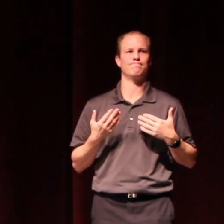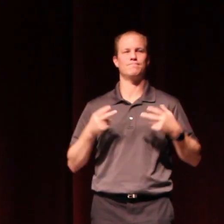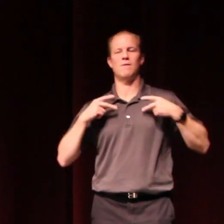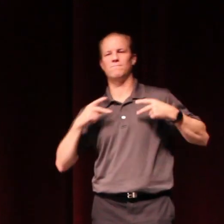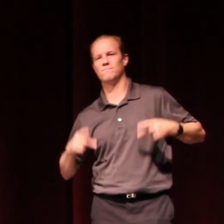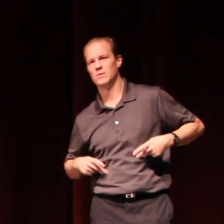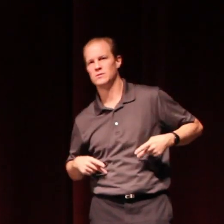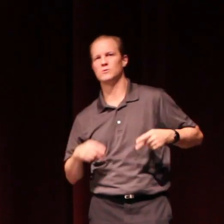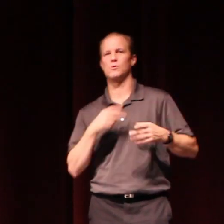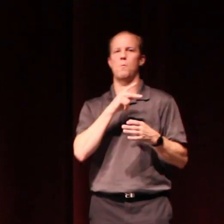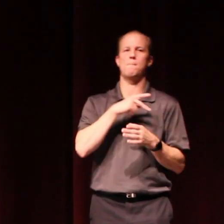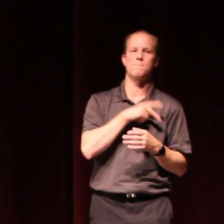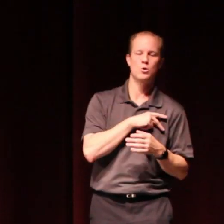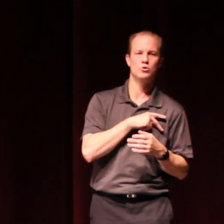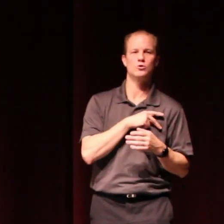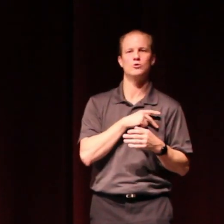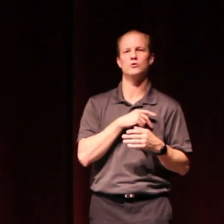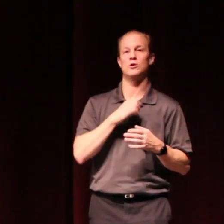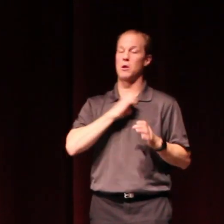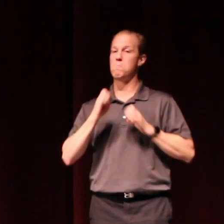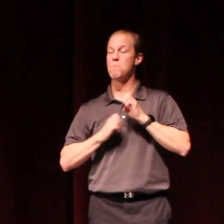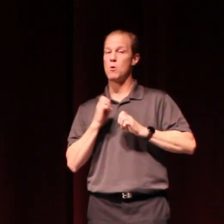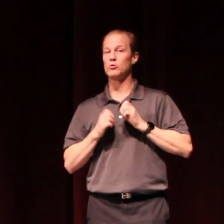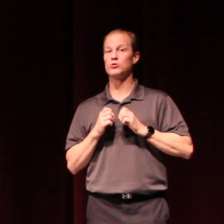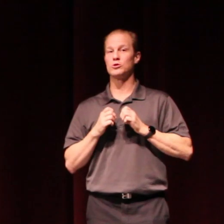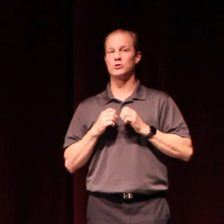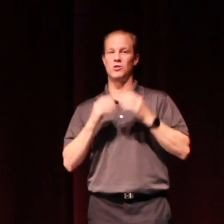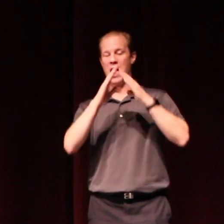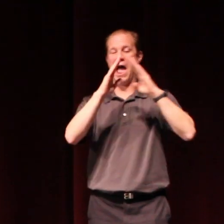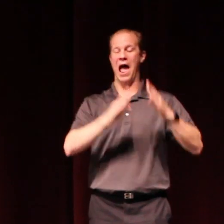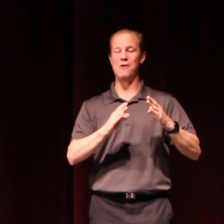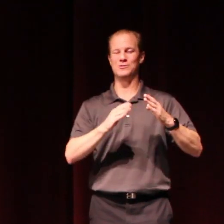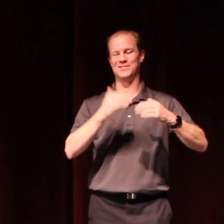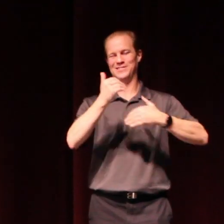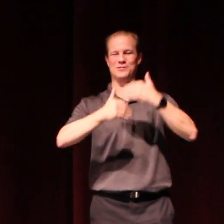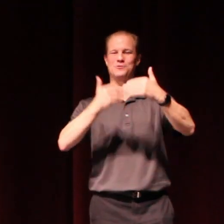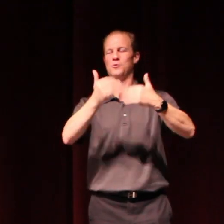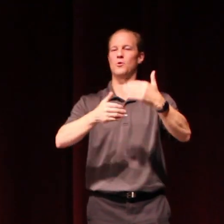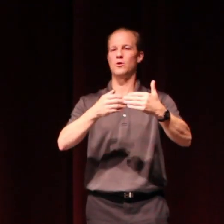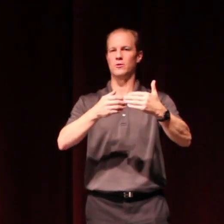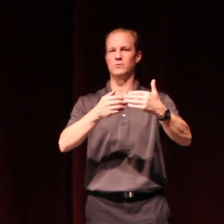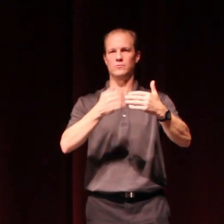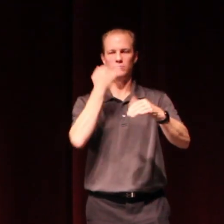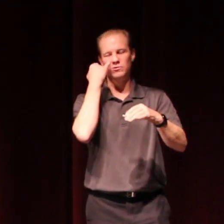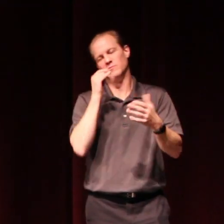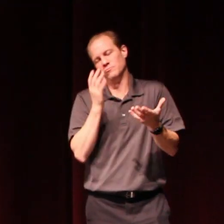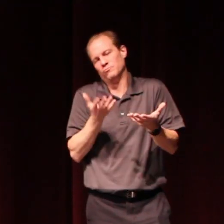emotional house in order if you will, to take on this task, as I feel very confident that